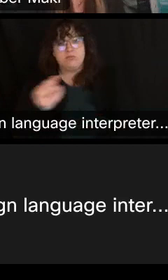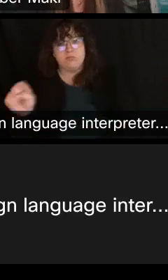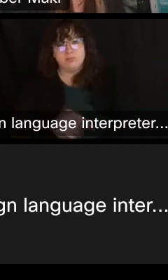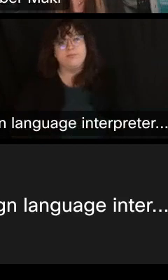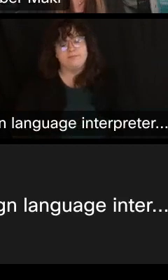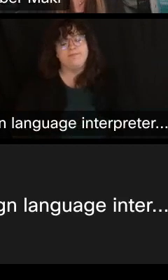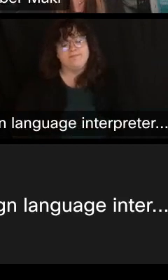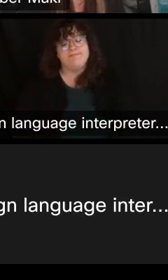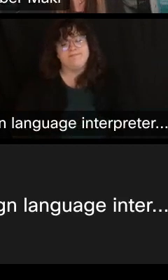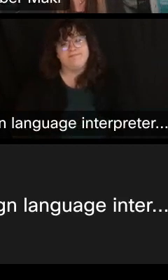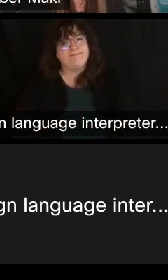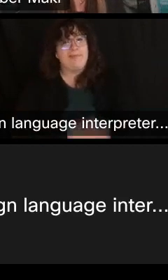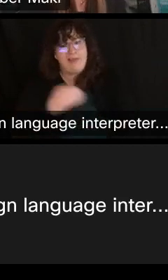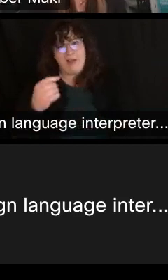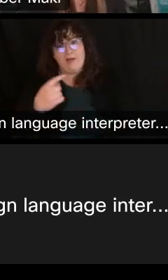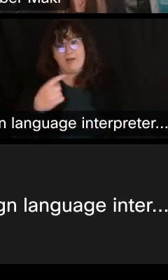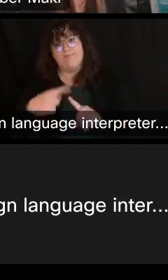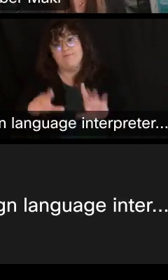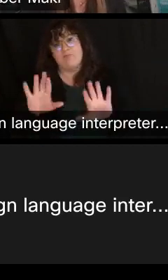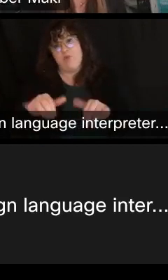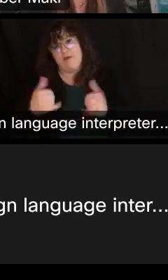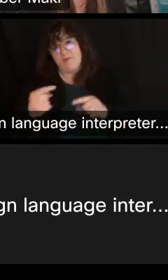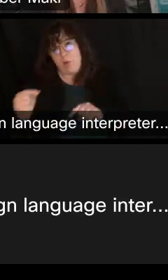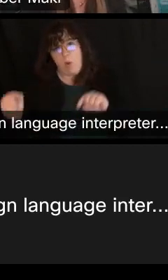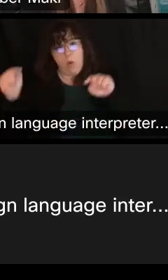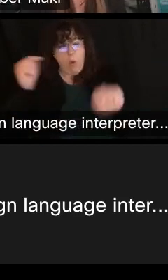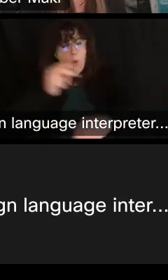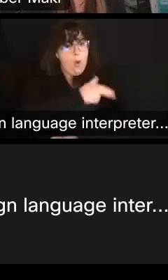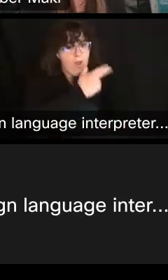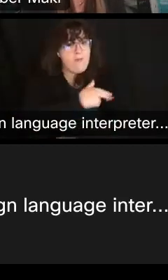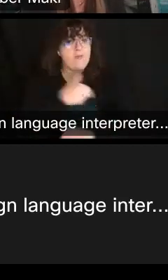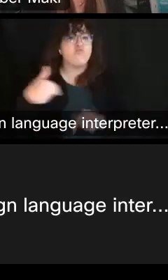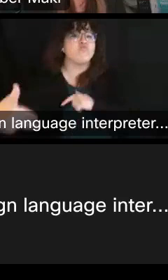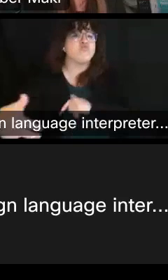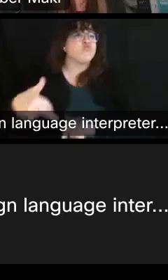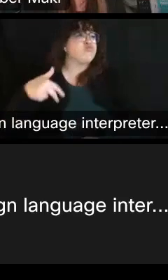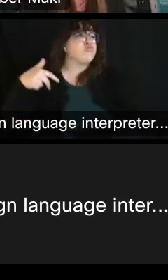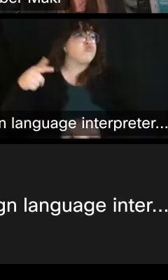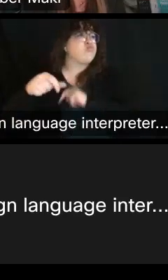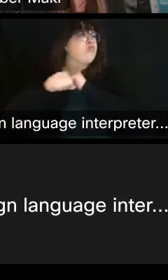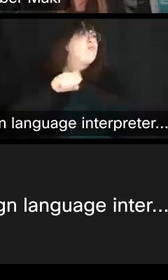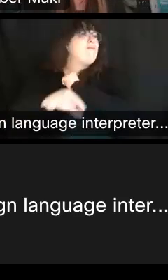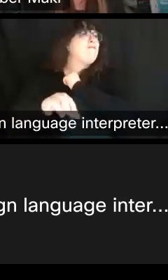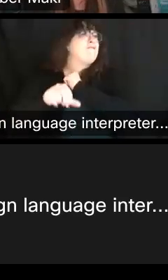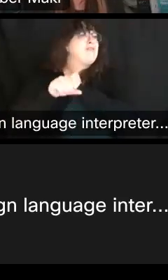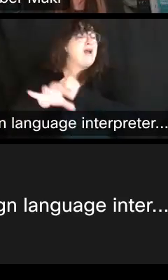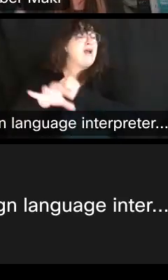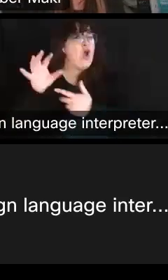some of the providers who go to the hospital and walk the halls and advertise this option. We are